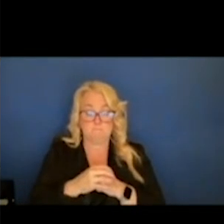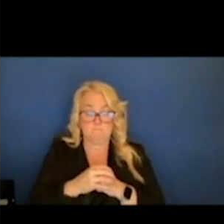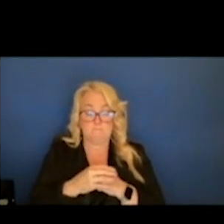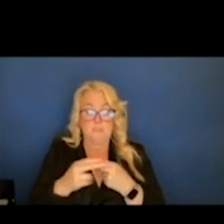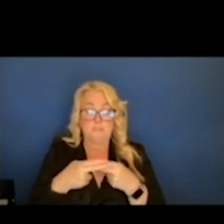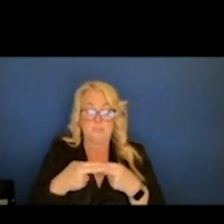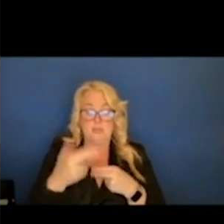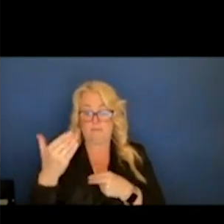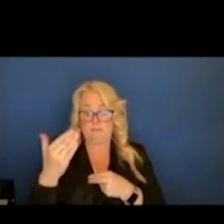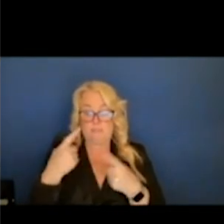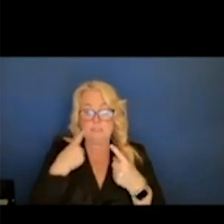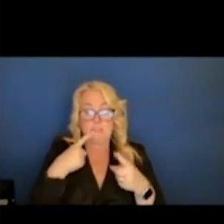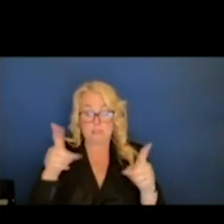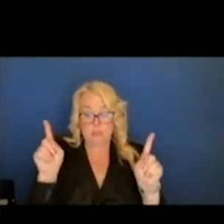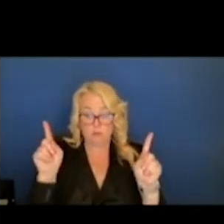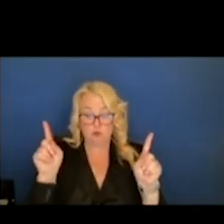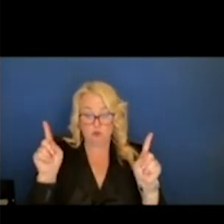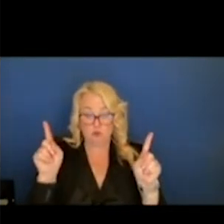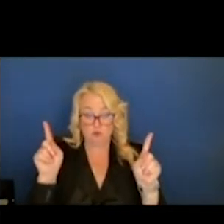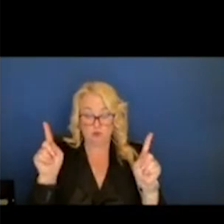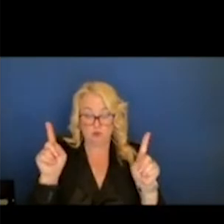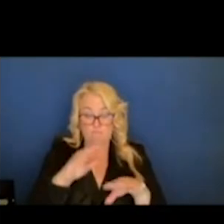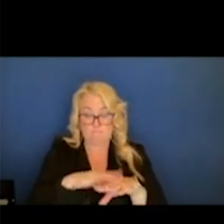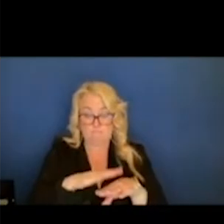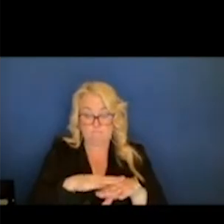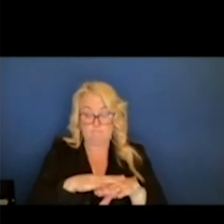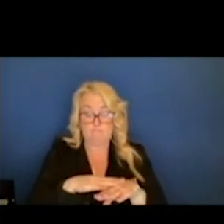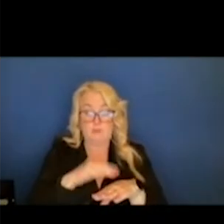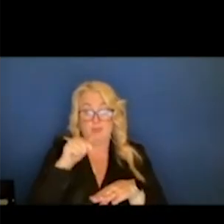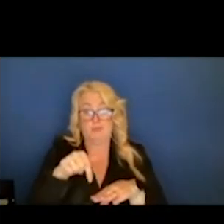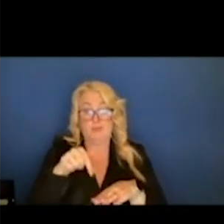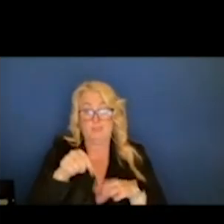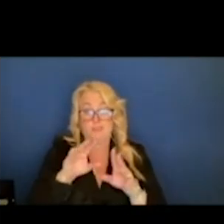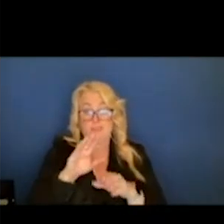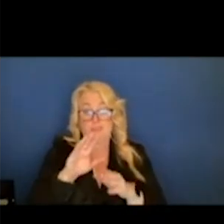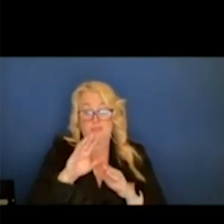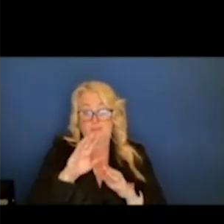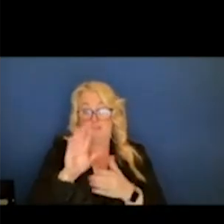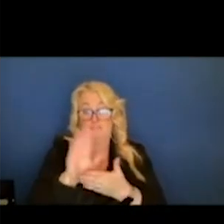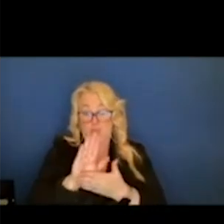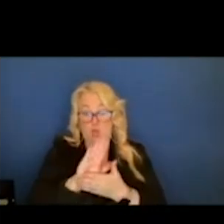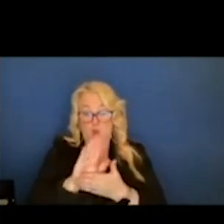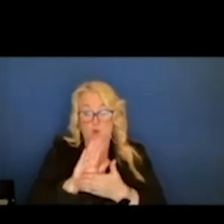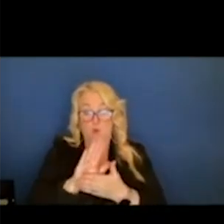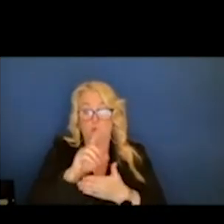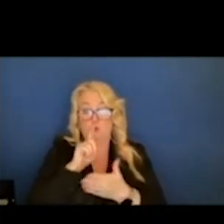Slide 15. Disclaimer. The contents of this video were developed under